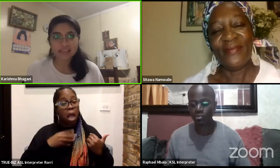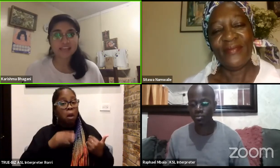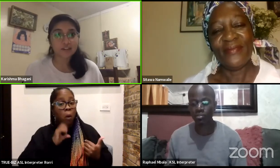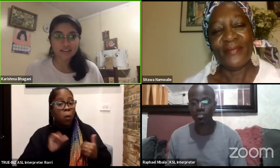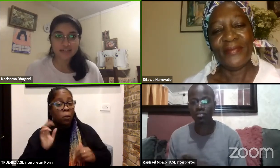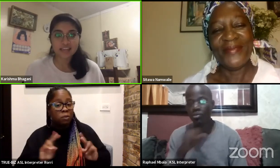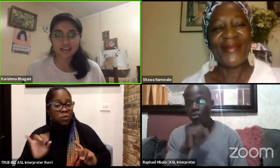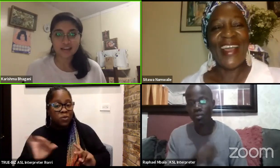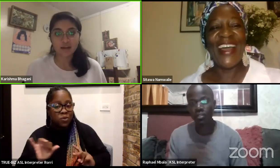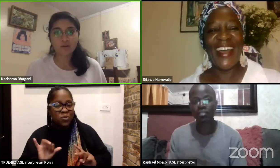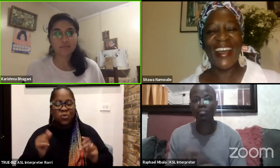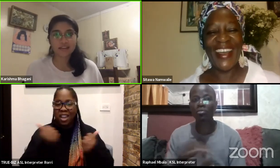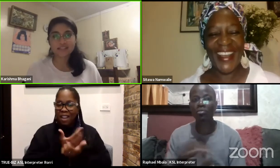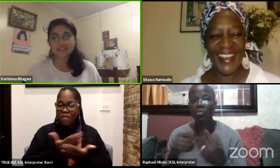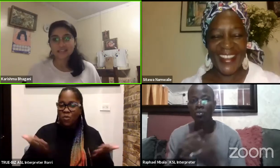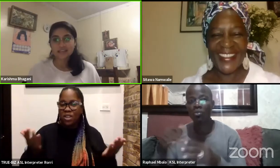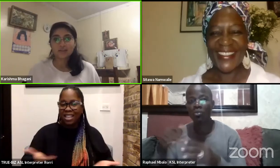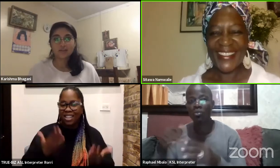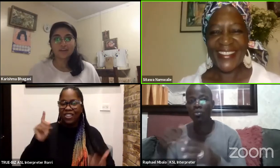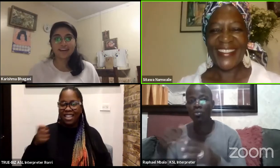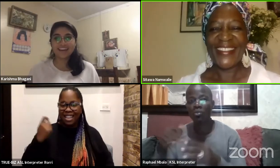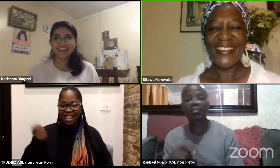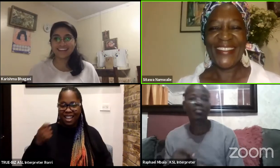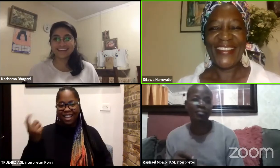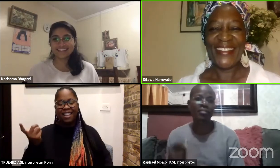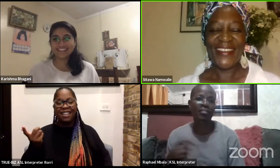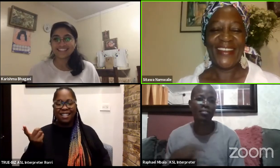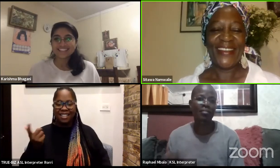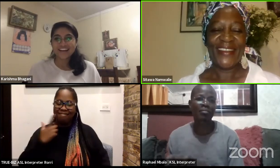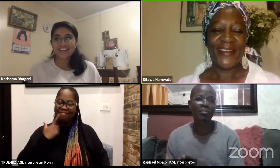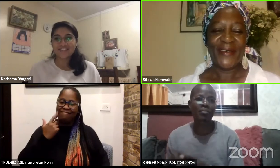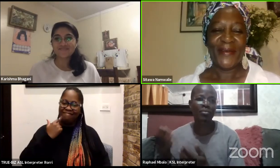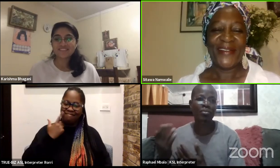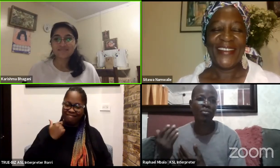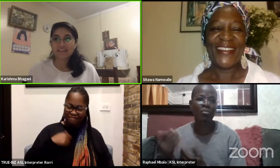here in Kenya and I hope that maybe you can